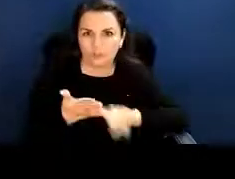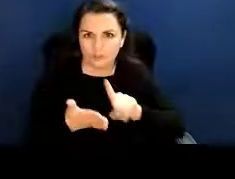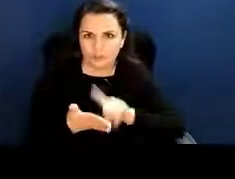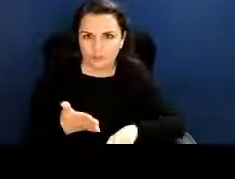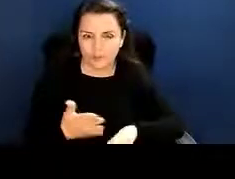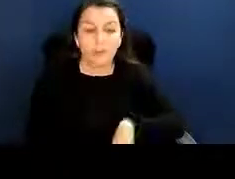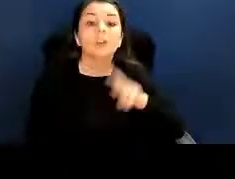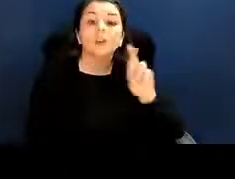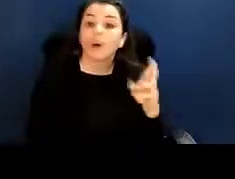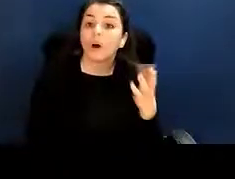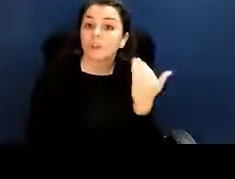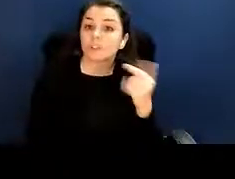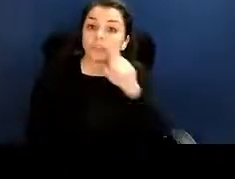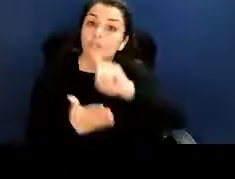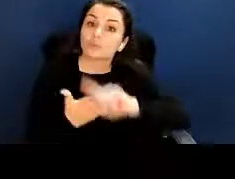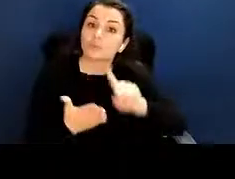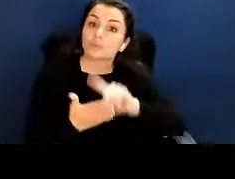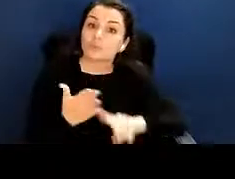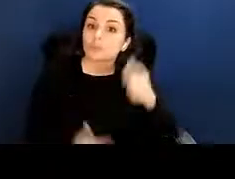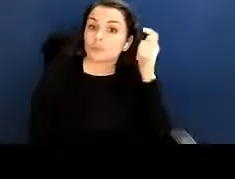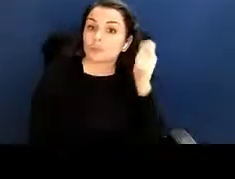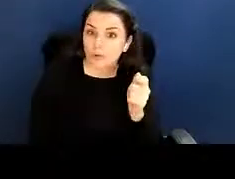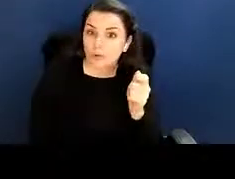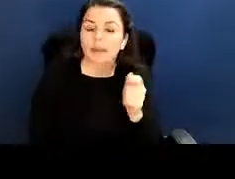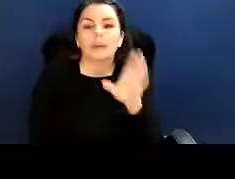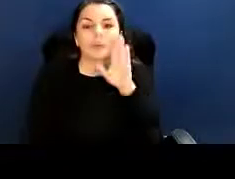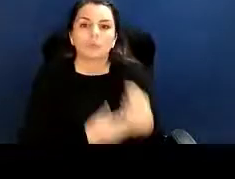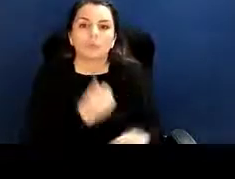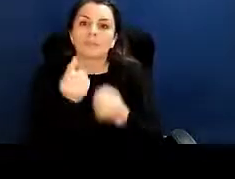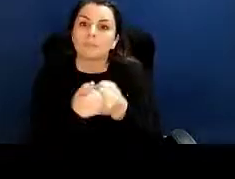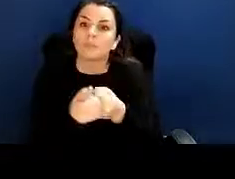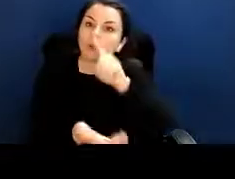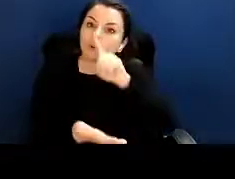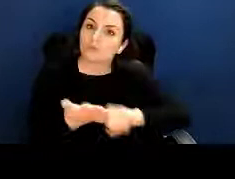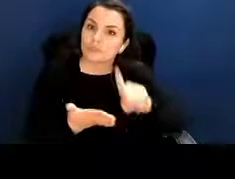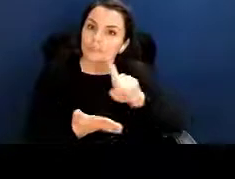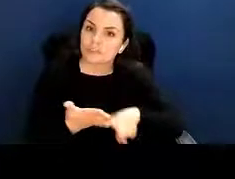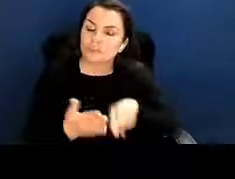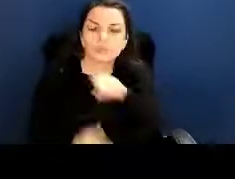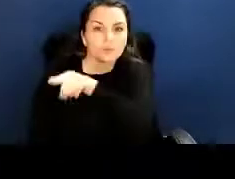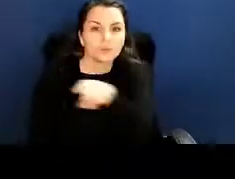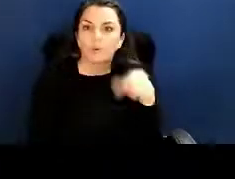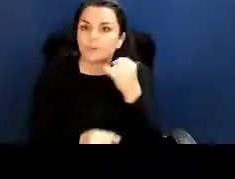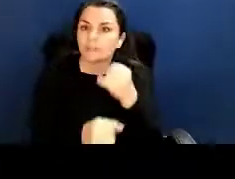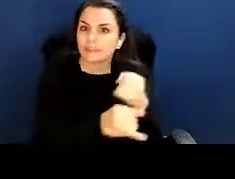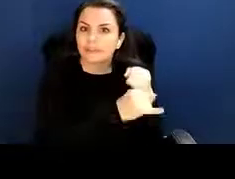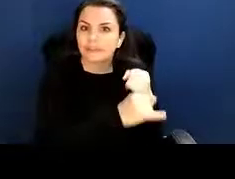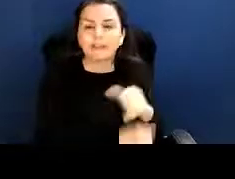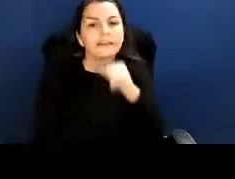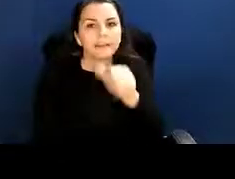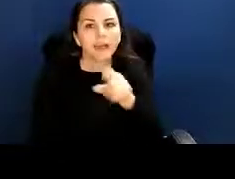that supports research at institutions that are not considered to be necessarily research intensive.